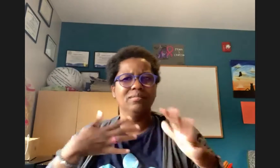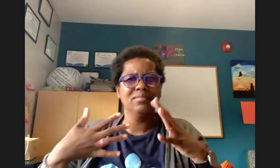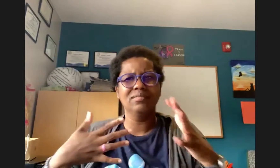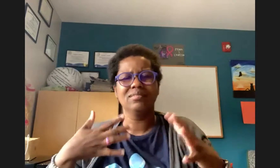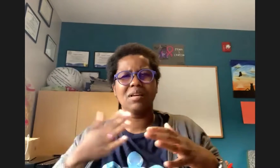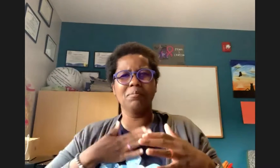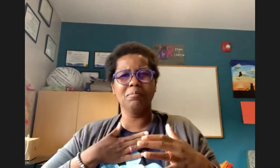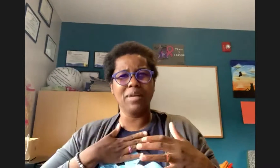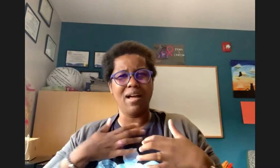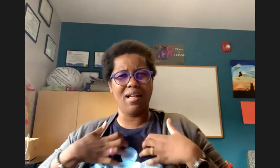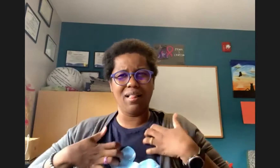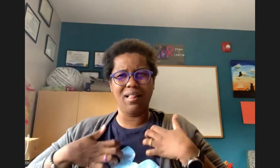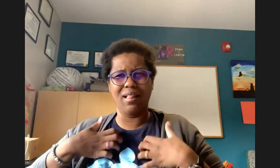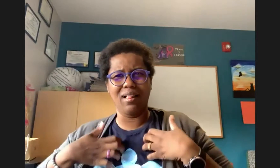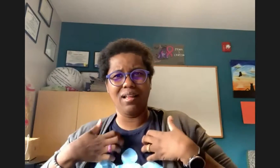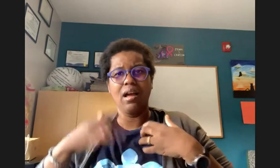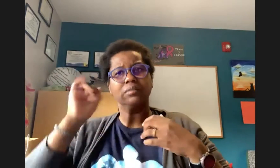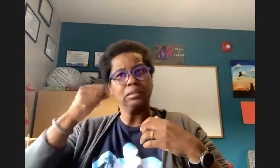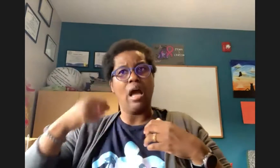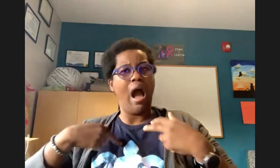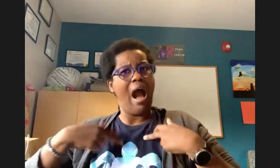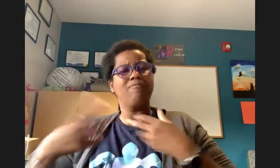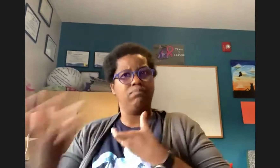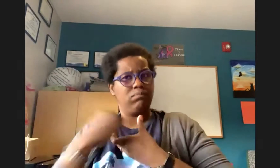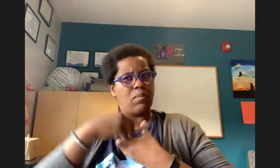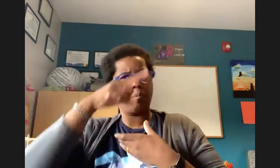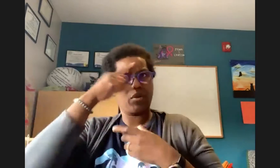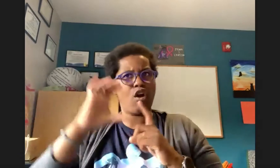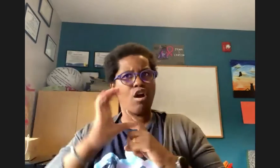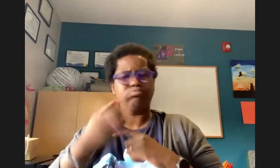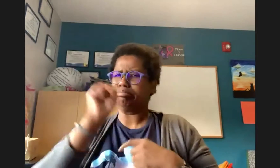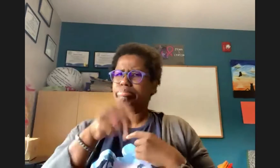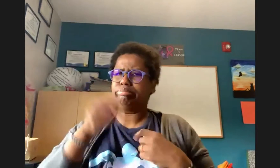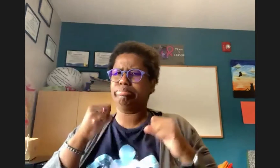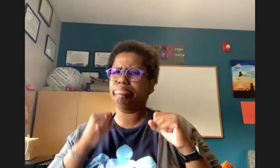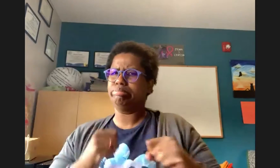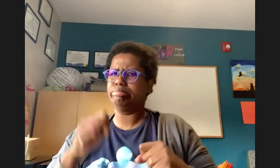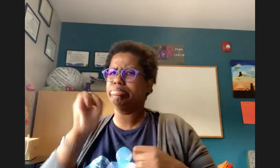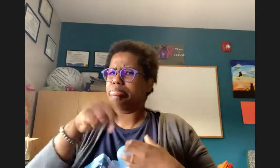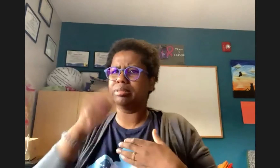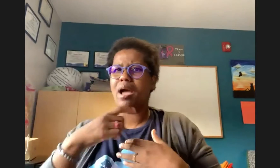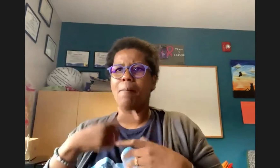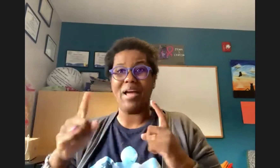"Deafness" not really a popular term used at that time. So I did have my black culture